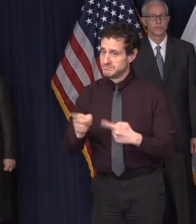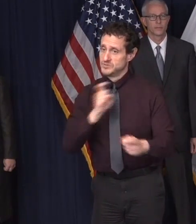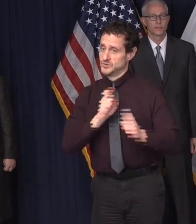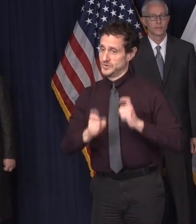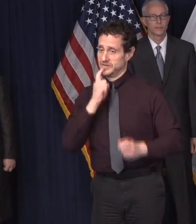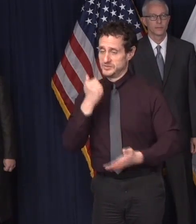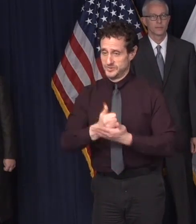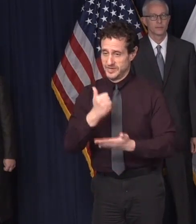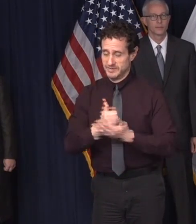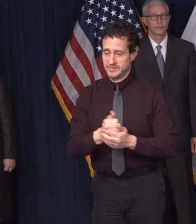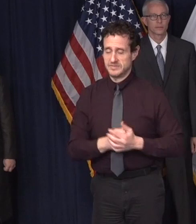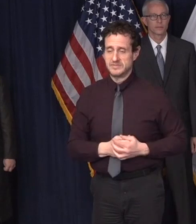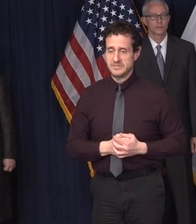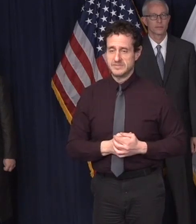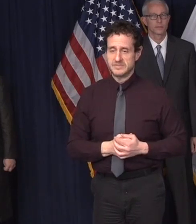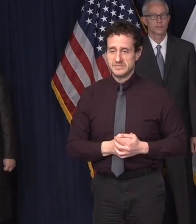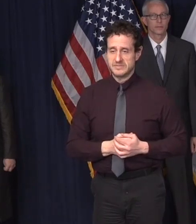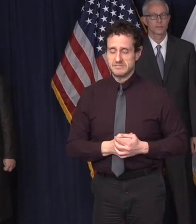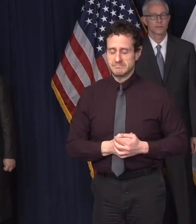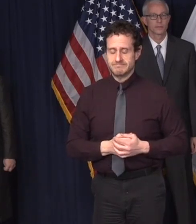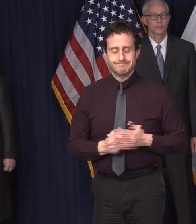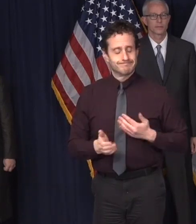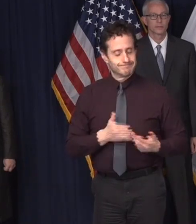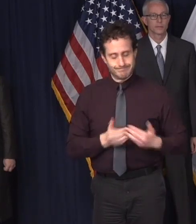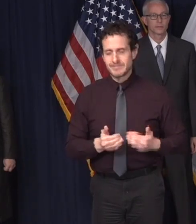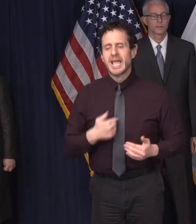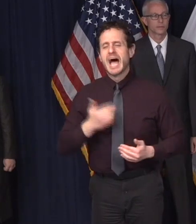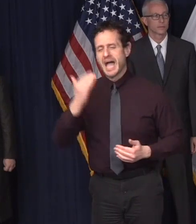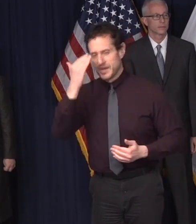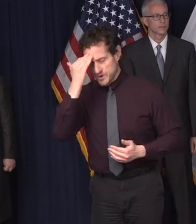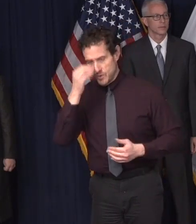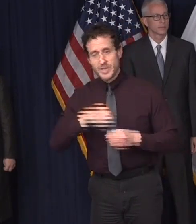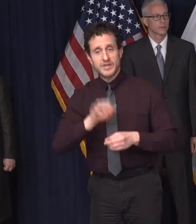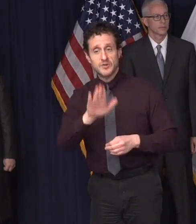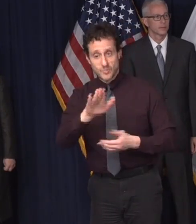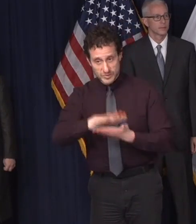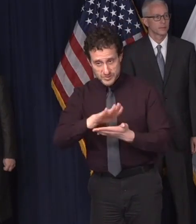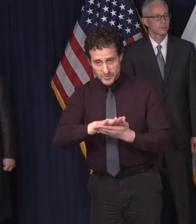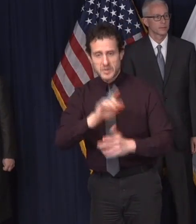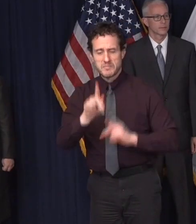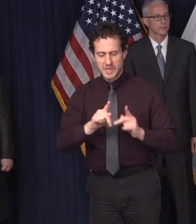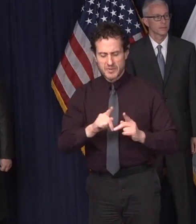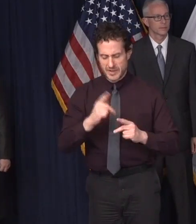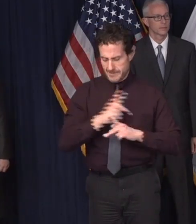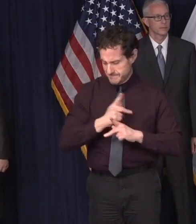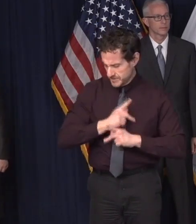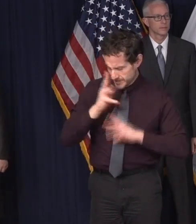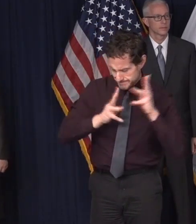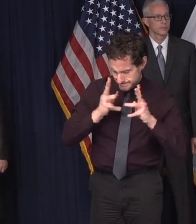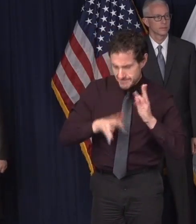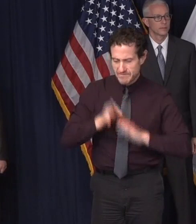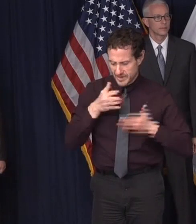DONATING 200 iPADS TO PROVIDE CONTACTLESS APPOINTMENTS. MANY YOUR SCHOOL IS ONE OF THE MANY THAT MADE DONATIONS.